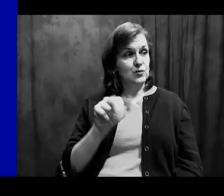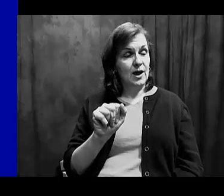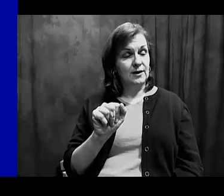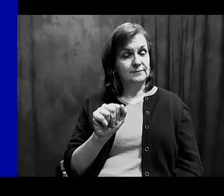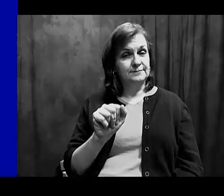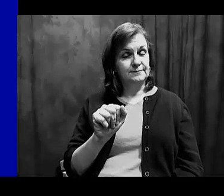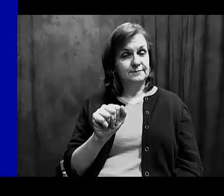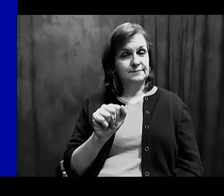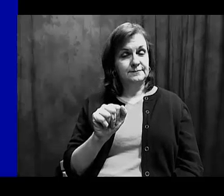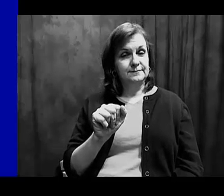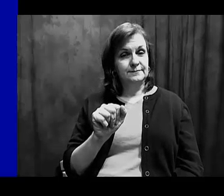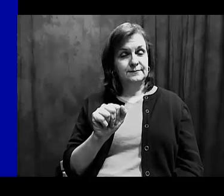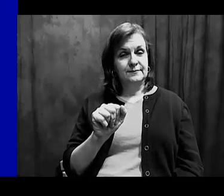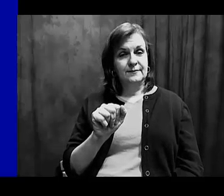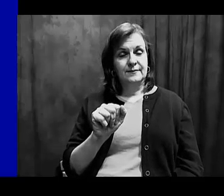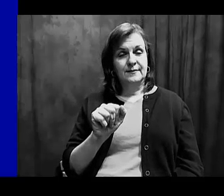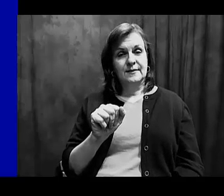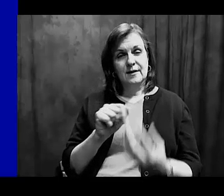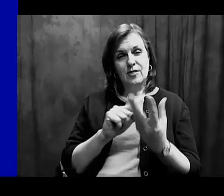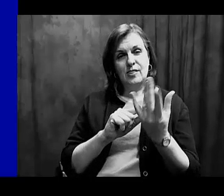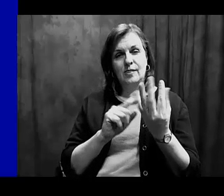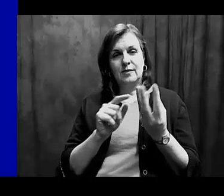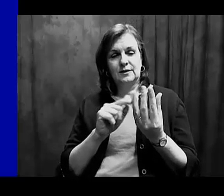when we look at this basic hydra